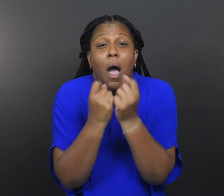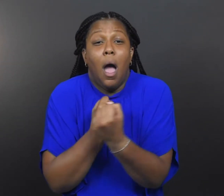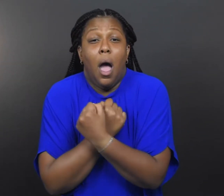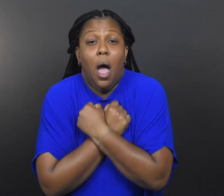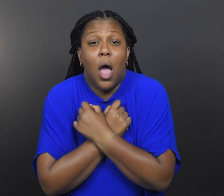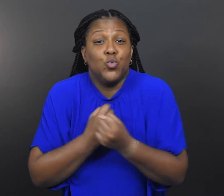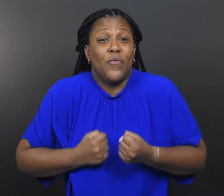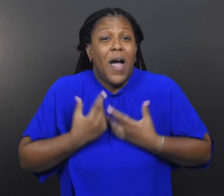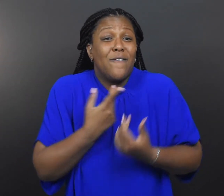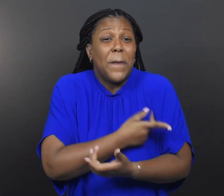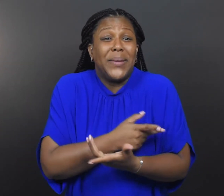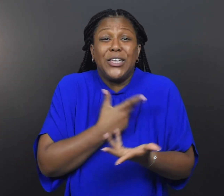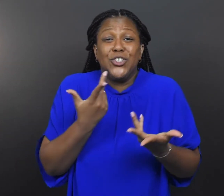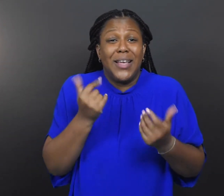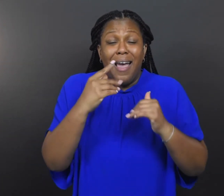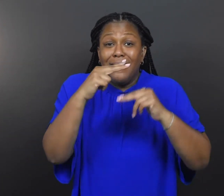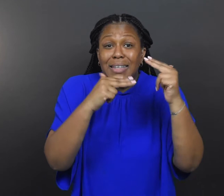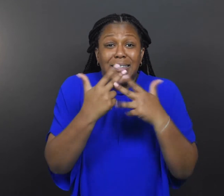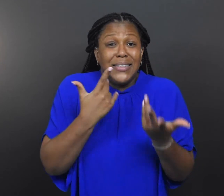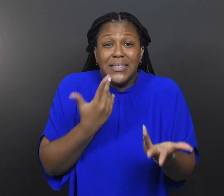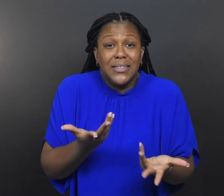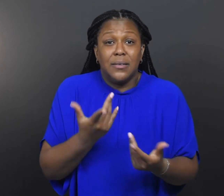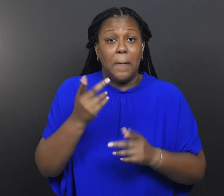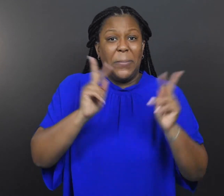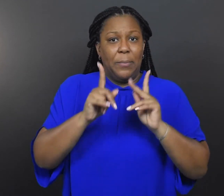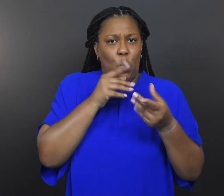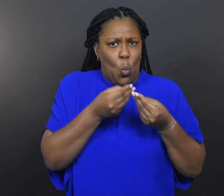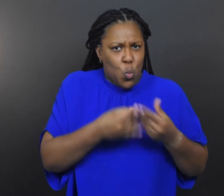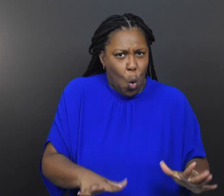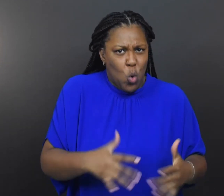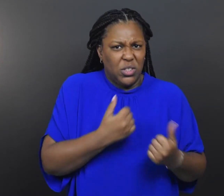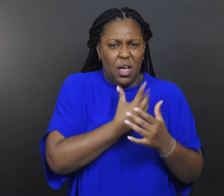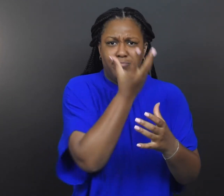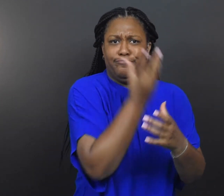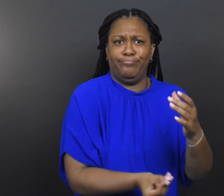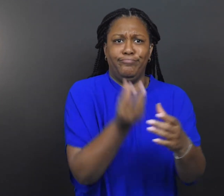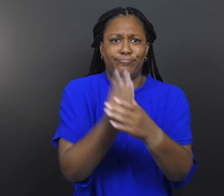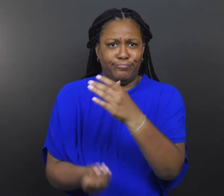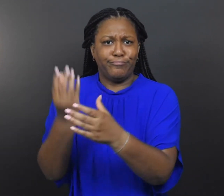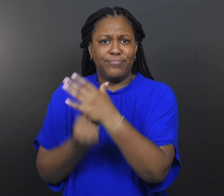Not being able to hug surviving patients at the facilities or people who lost loved ones